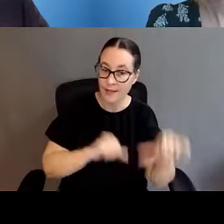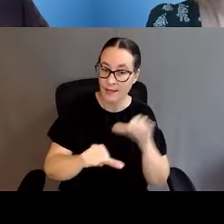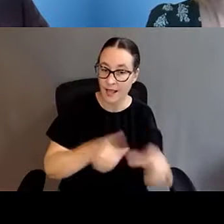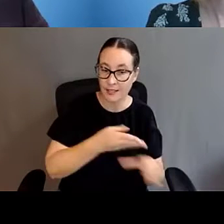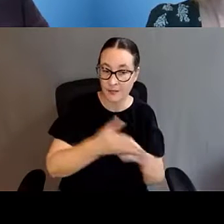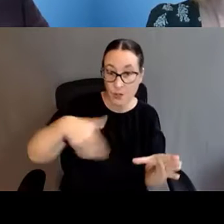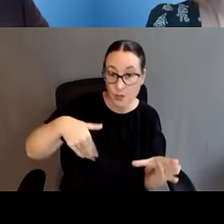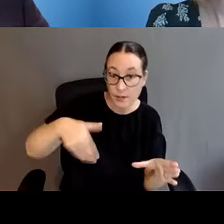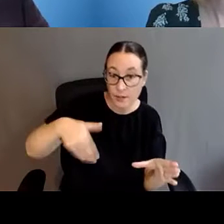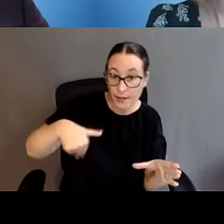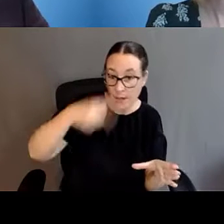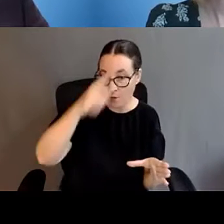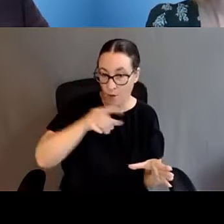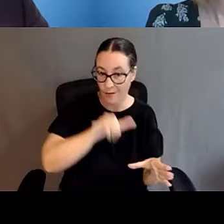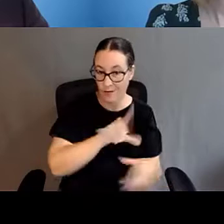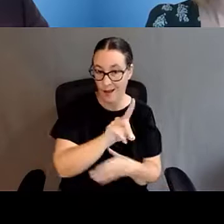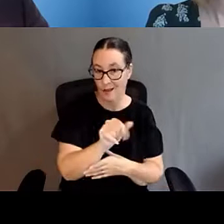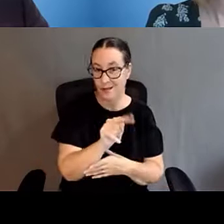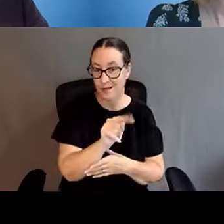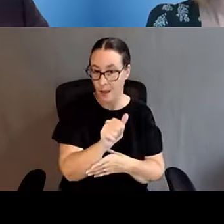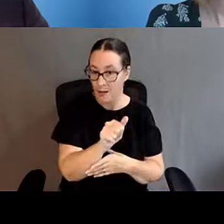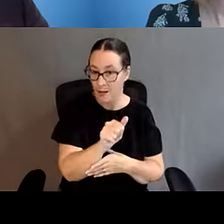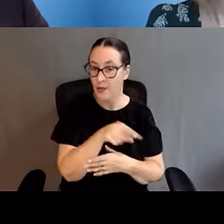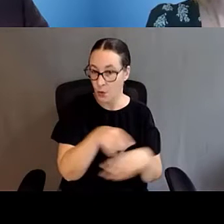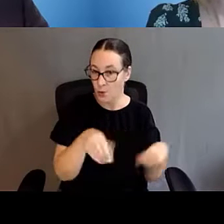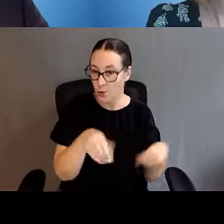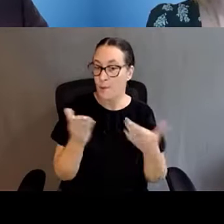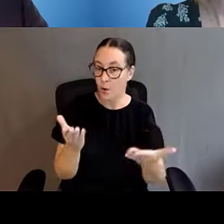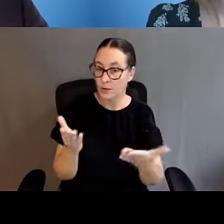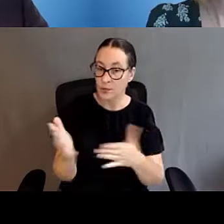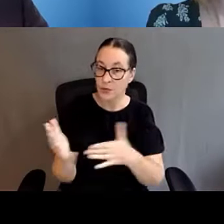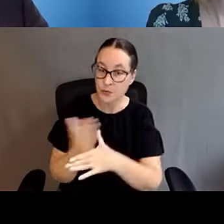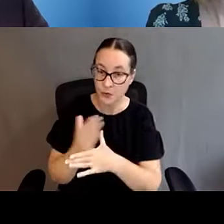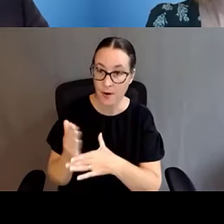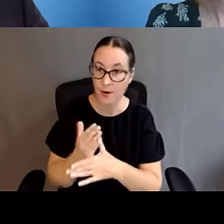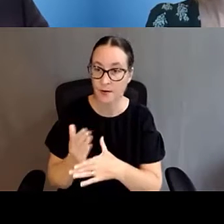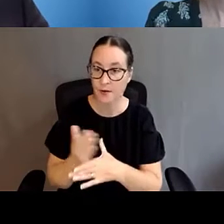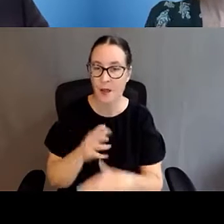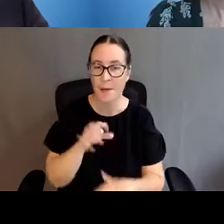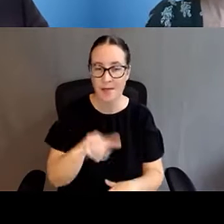that you're proposing to share, but again, that's for scientific data.